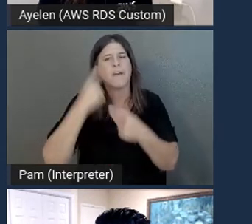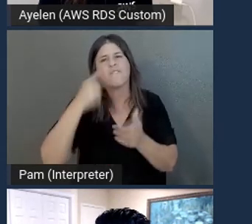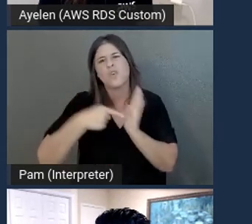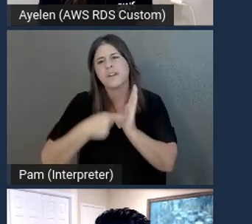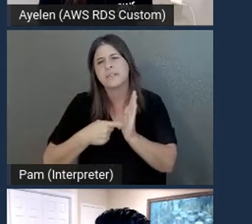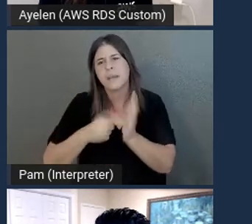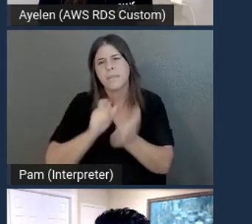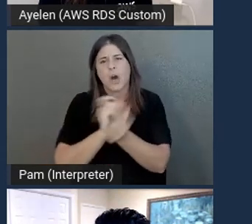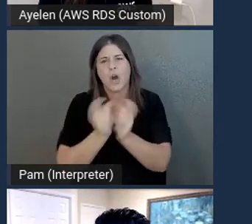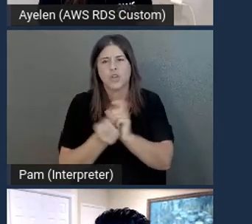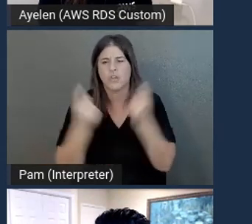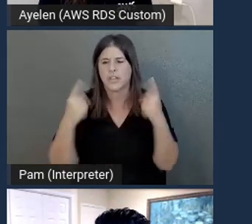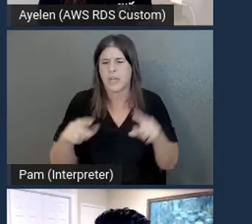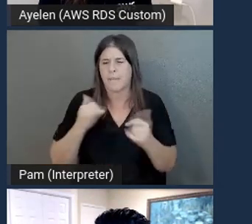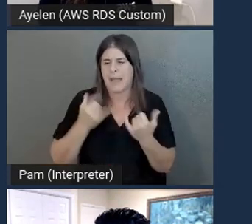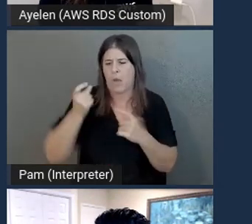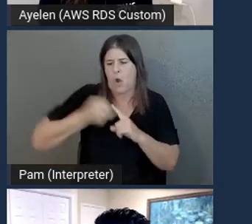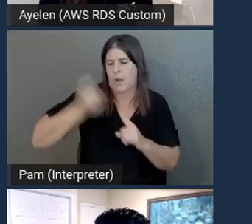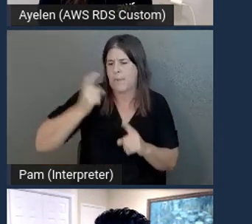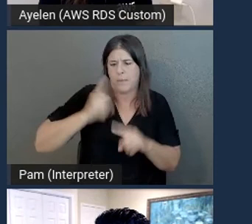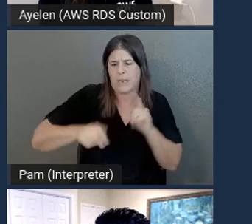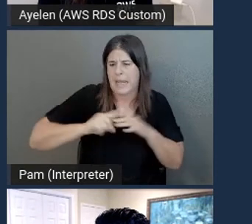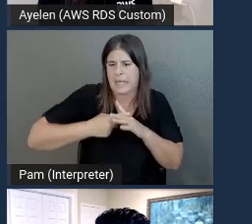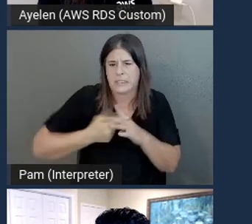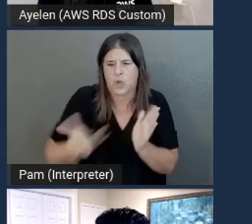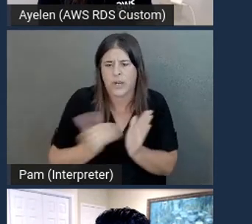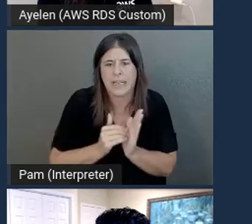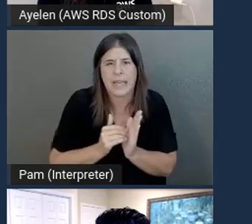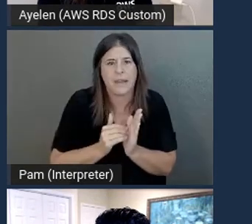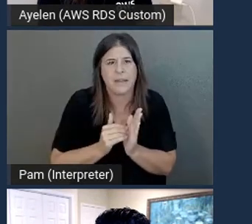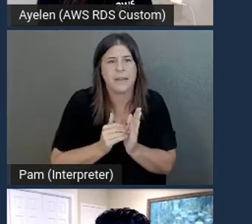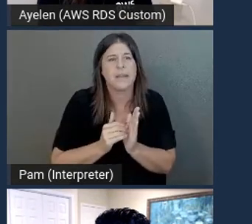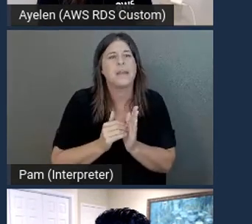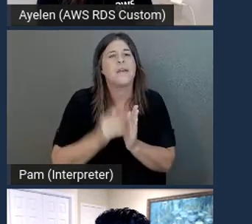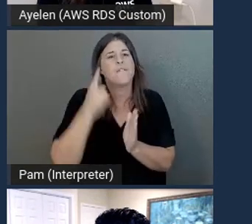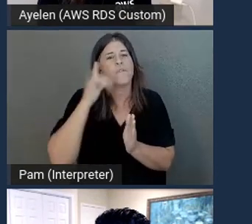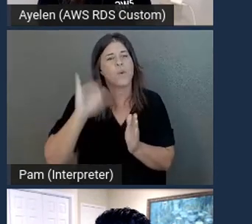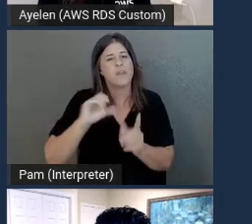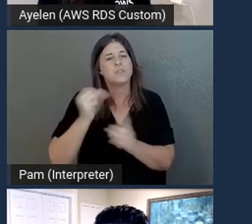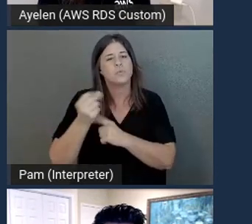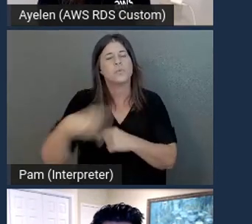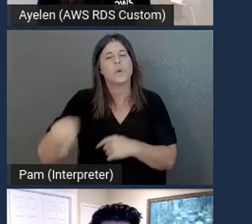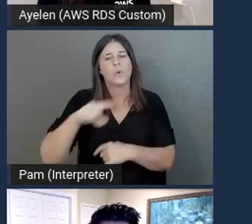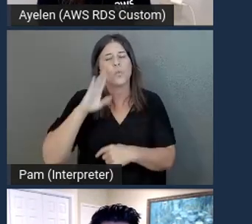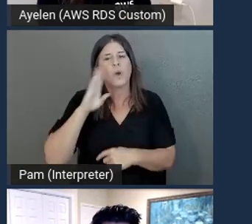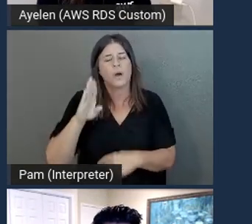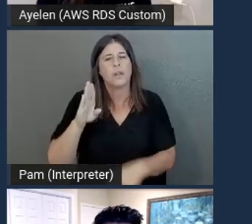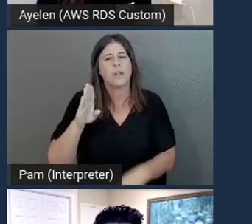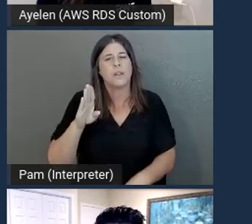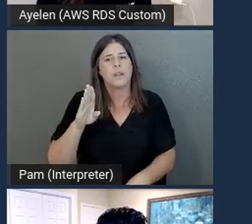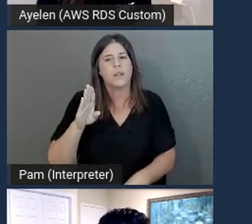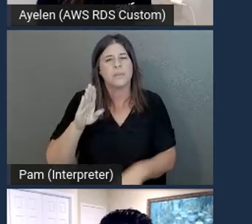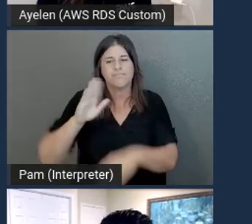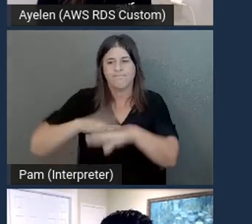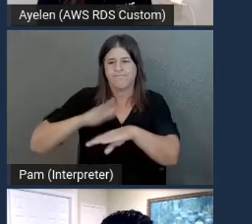that it cannot be started. In that case, we are going to notify the customer